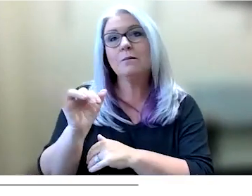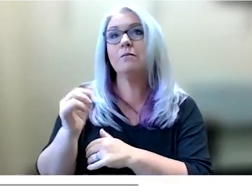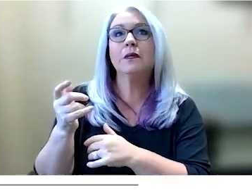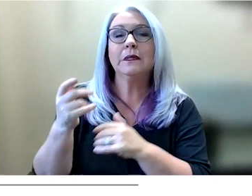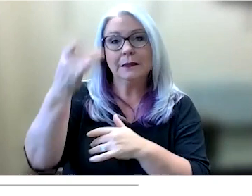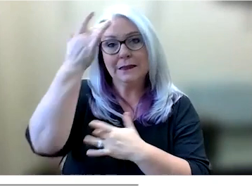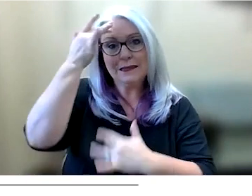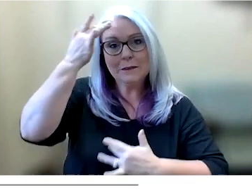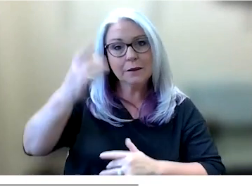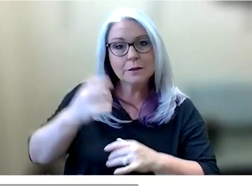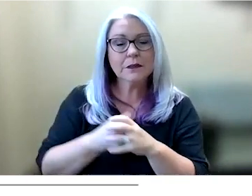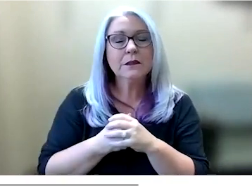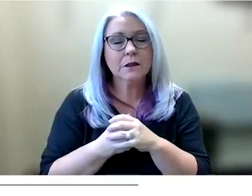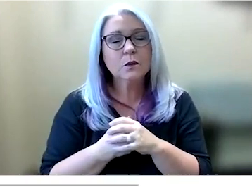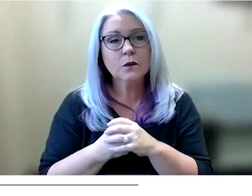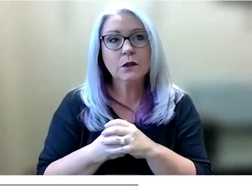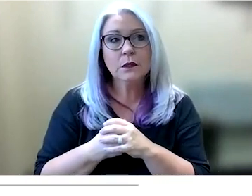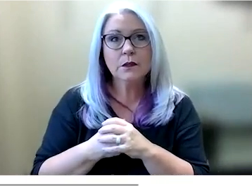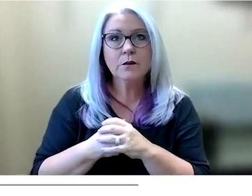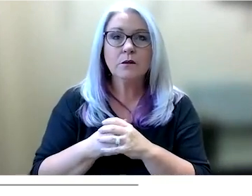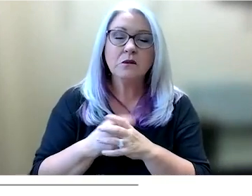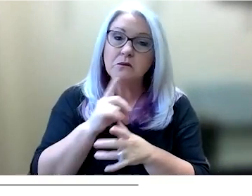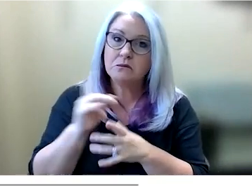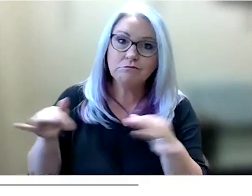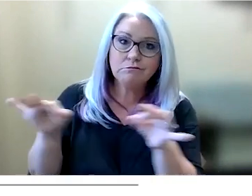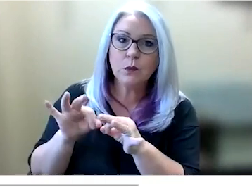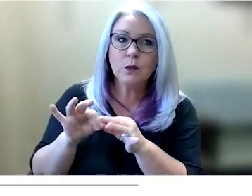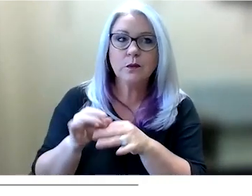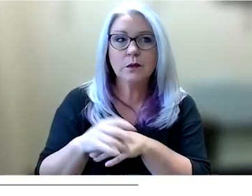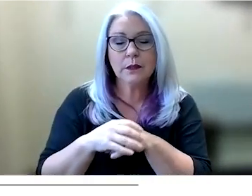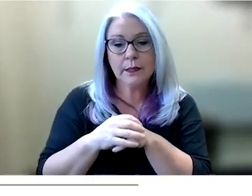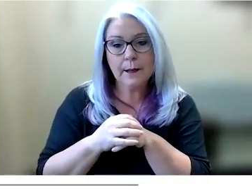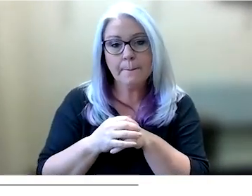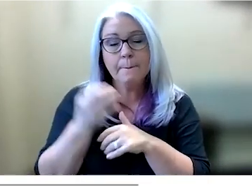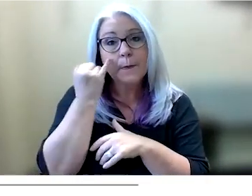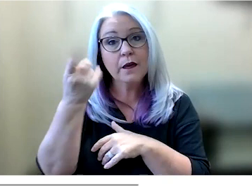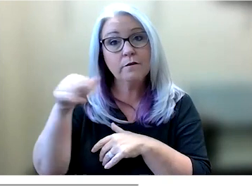have long COVID to ask your doctor about. Okay I think that gets into